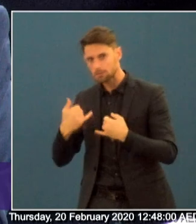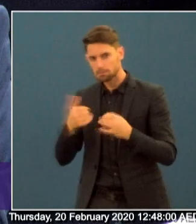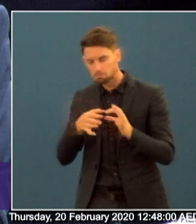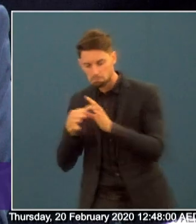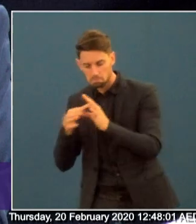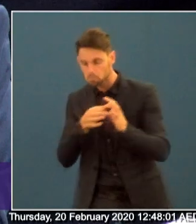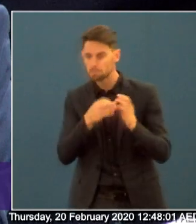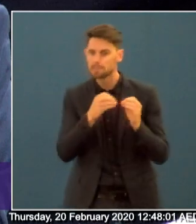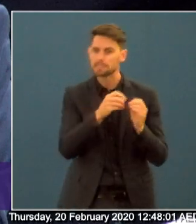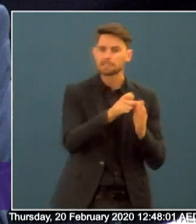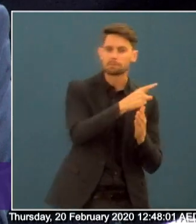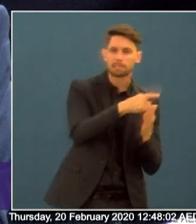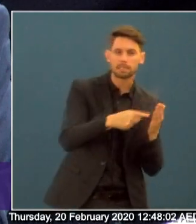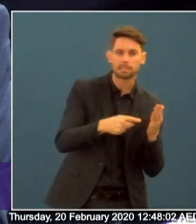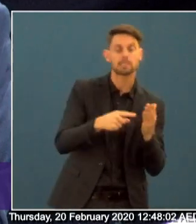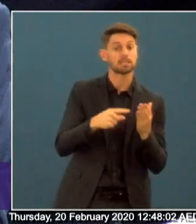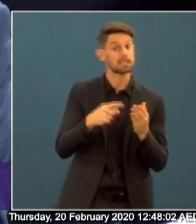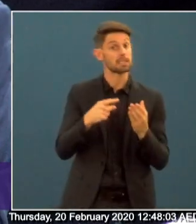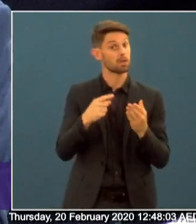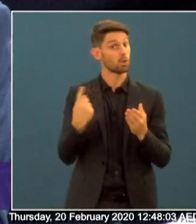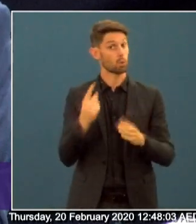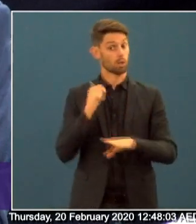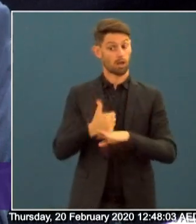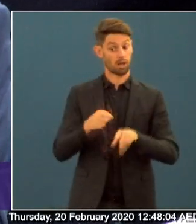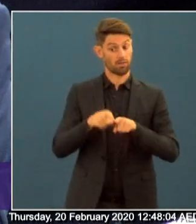you see, generally, more progressive movement.